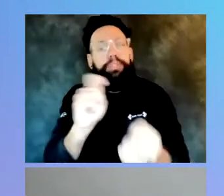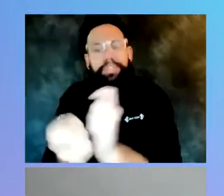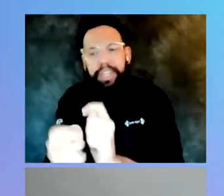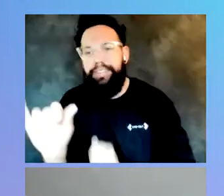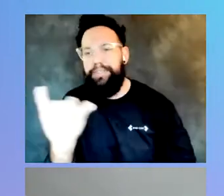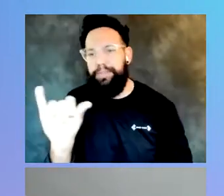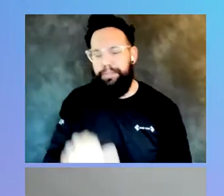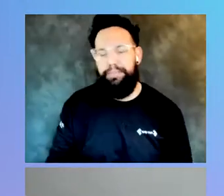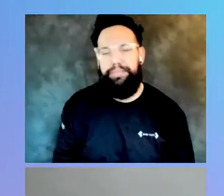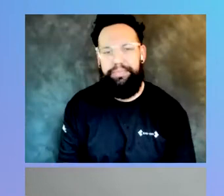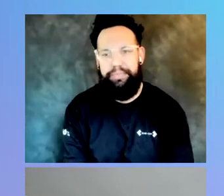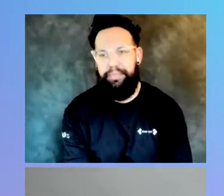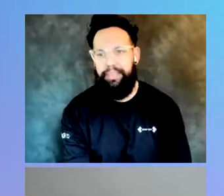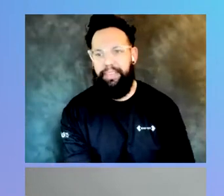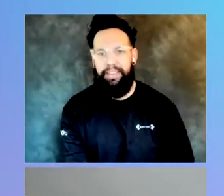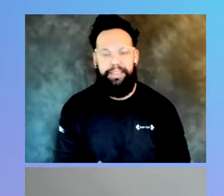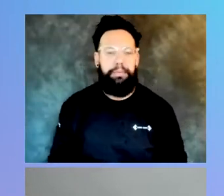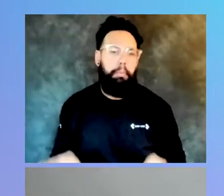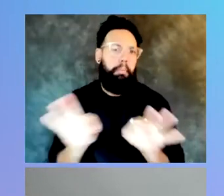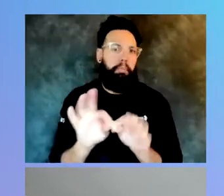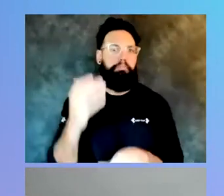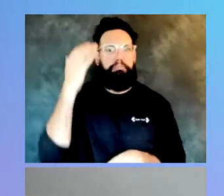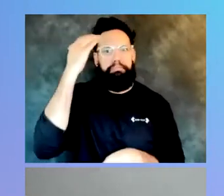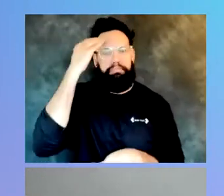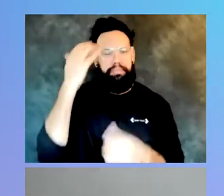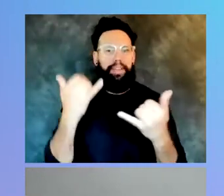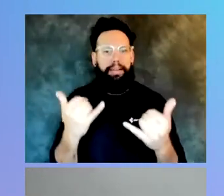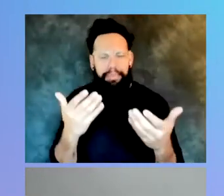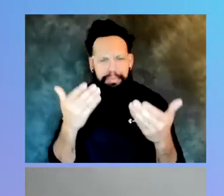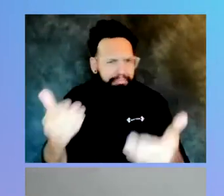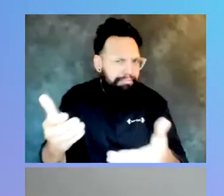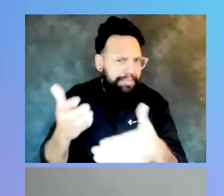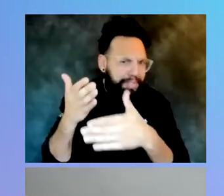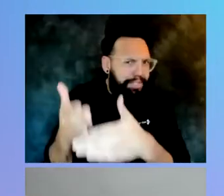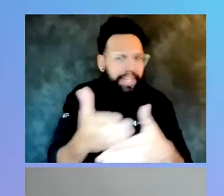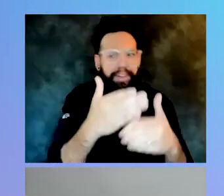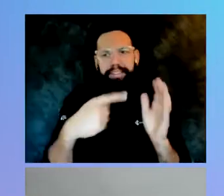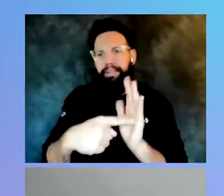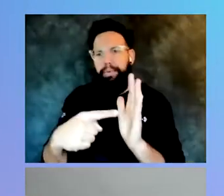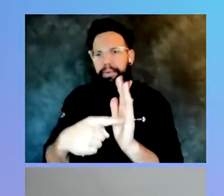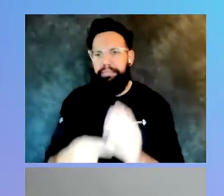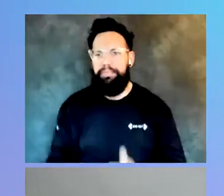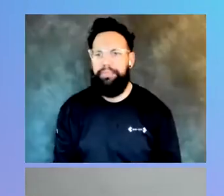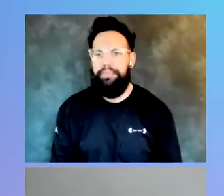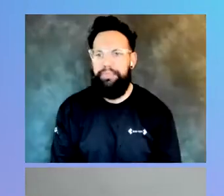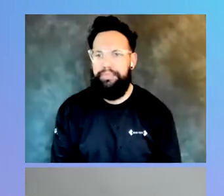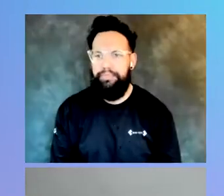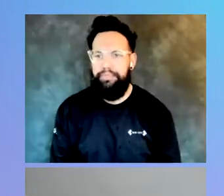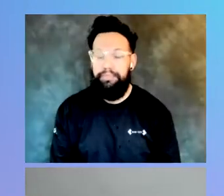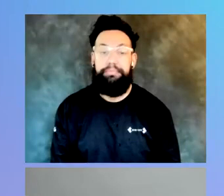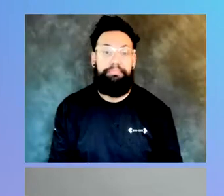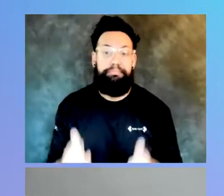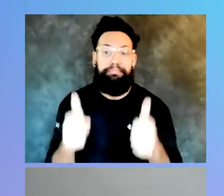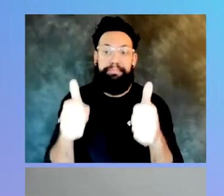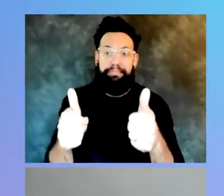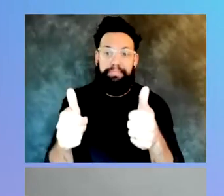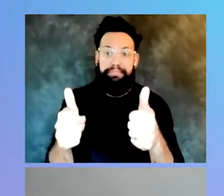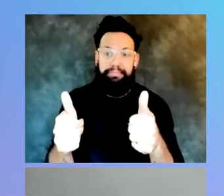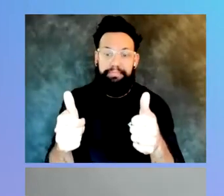yourself. So just kind of keep that in mind. But we can certainly share those those demos with you. Um, all right.